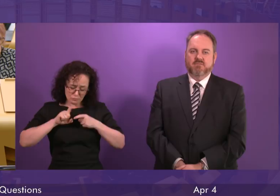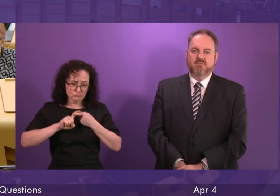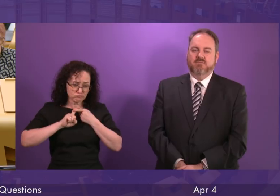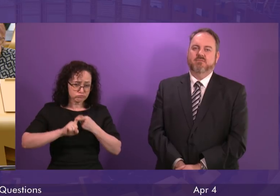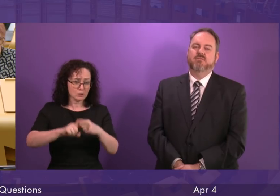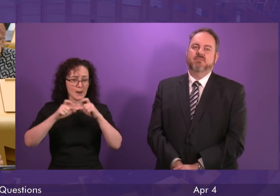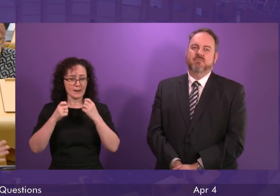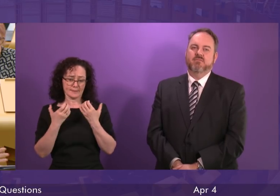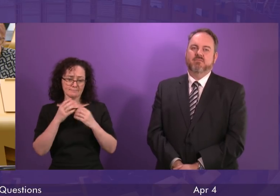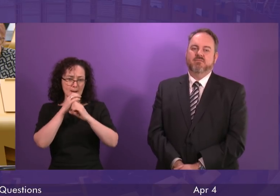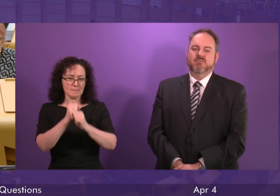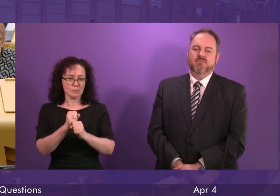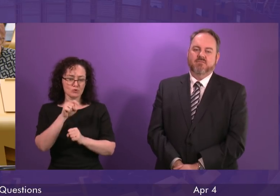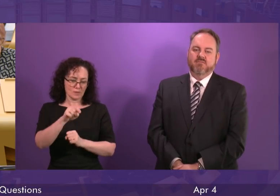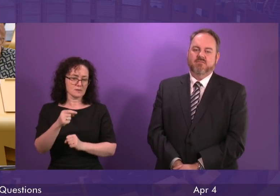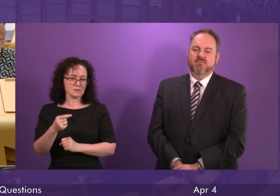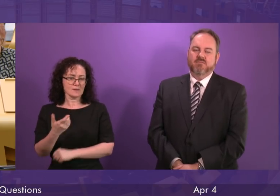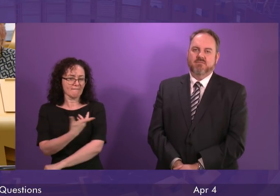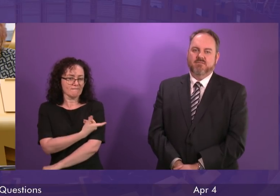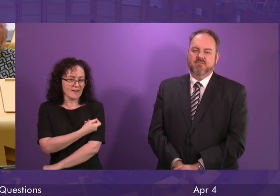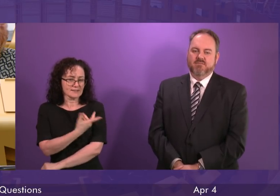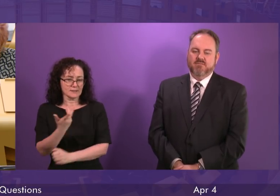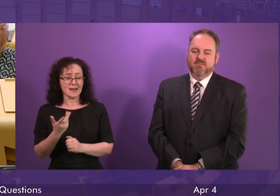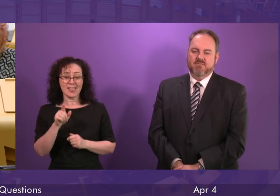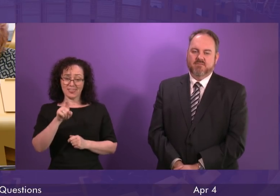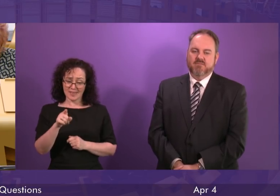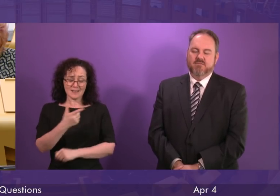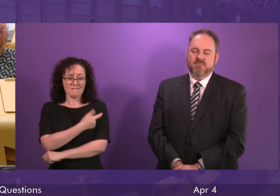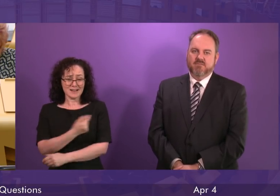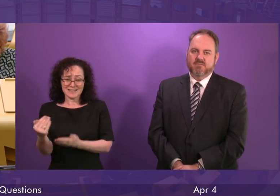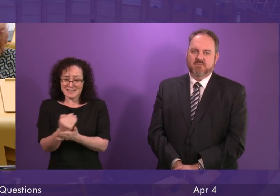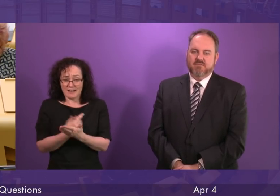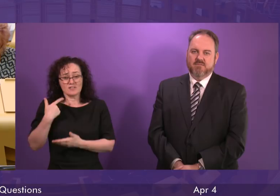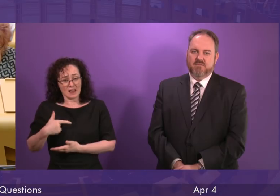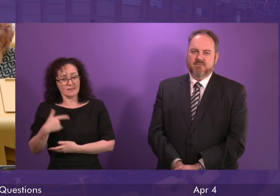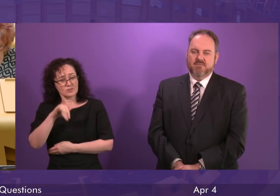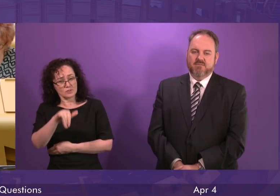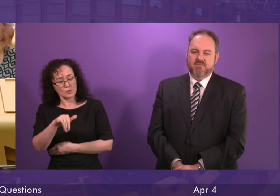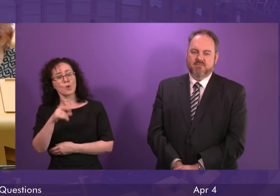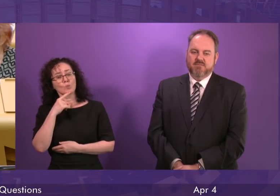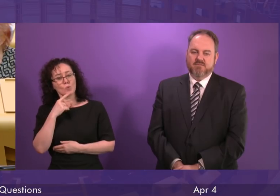from the vaccine which, as the study shows, is saving lives. We want to build on that